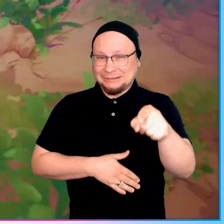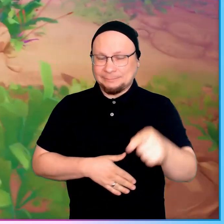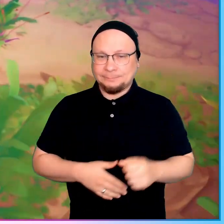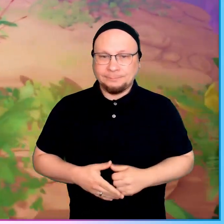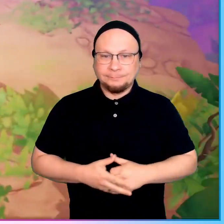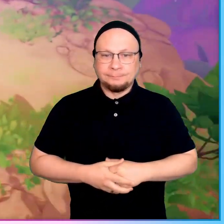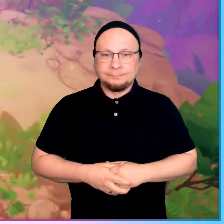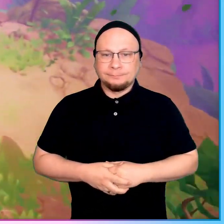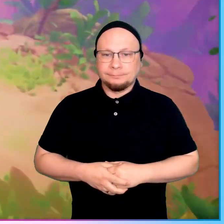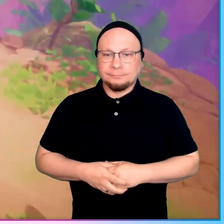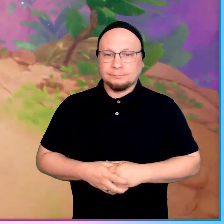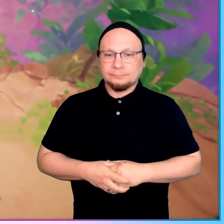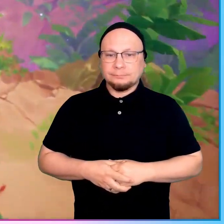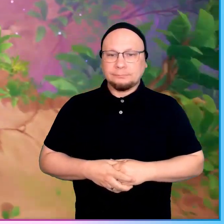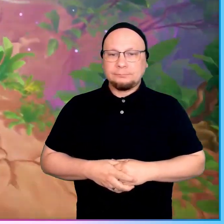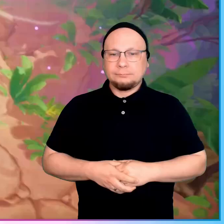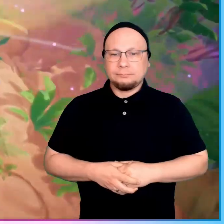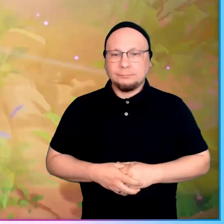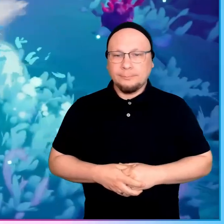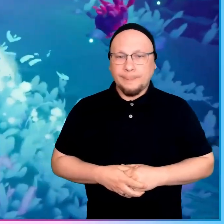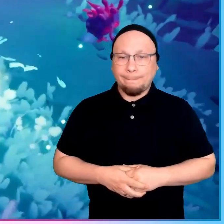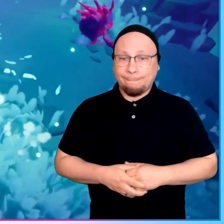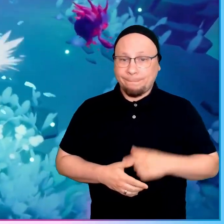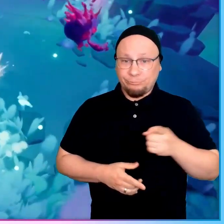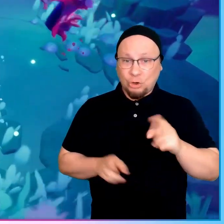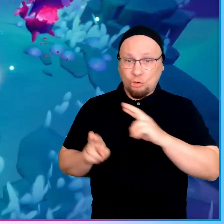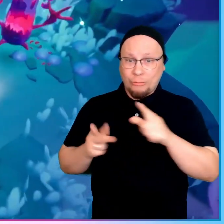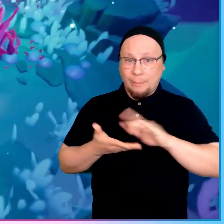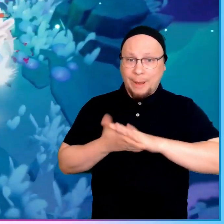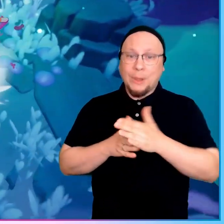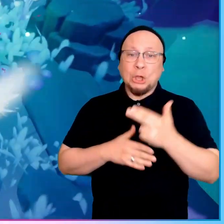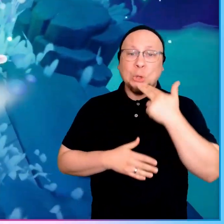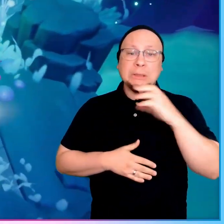Are you ready to jump into action as a cute slime? Slime Heroes has you covered.